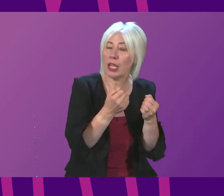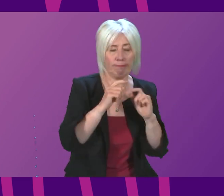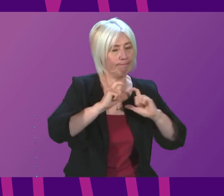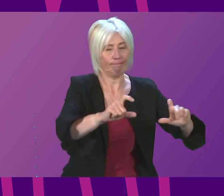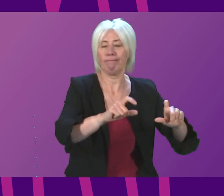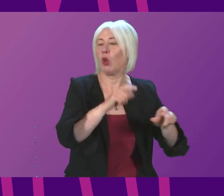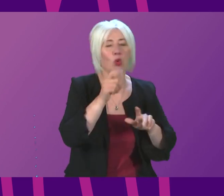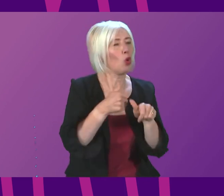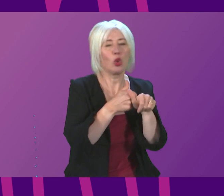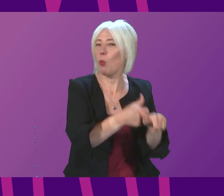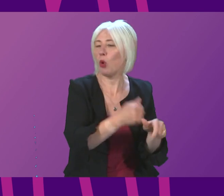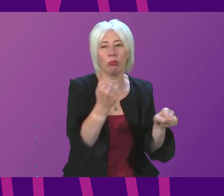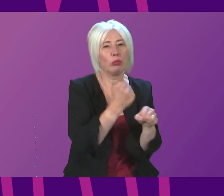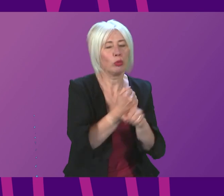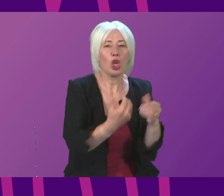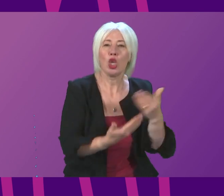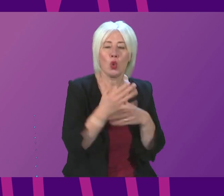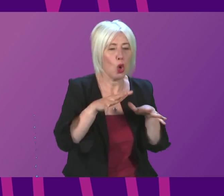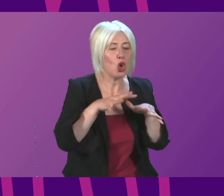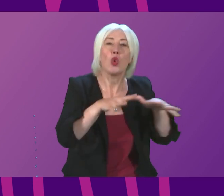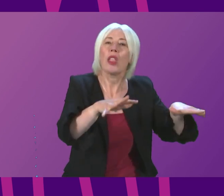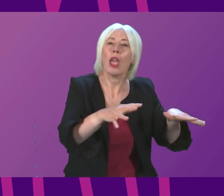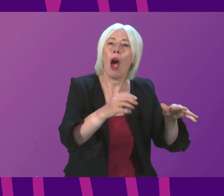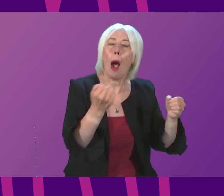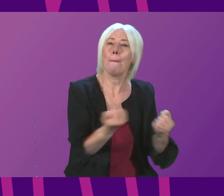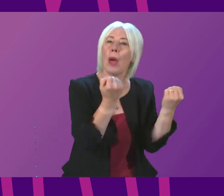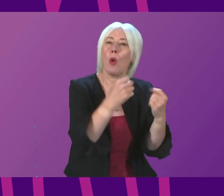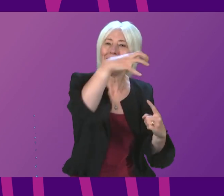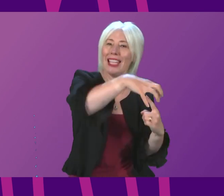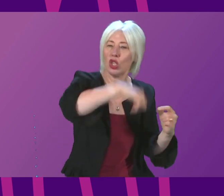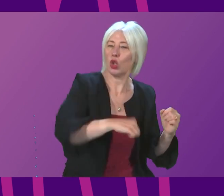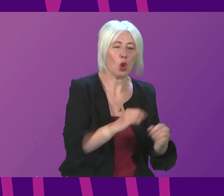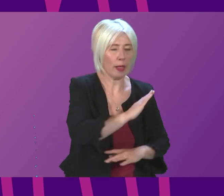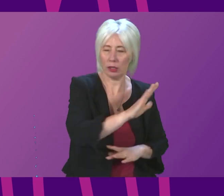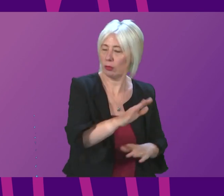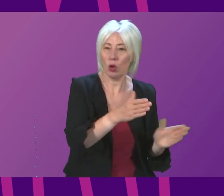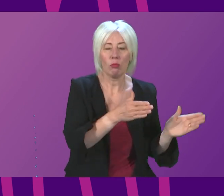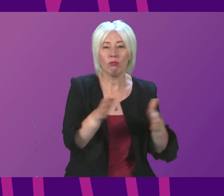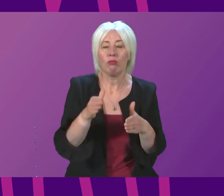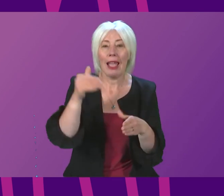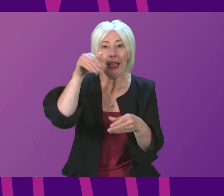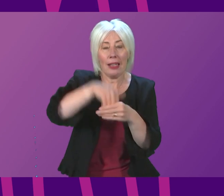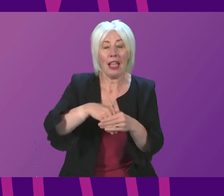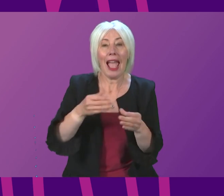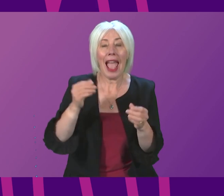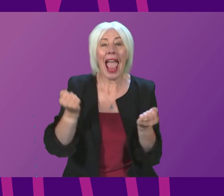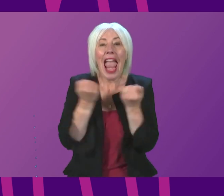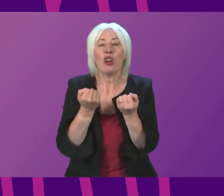We do not support the building of new nuclear power stations in Scotland, and therefore that will not feature as part of our wider energy strategy review, which is due to be